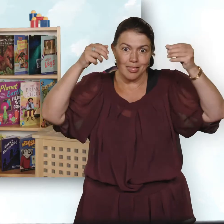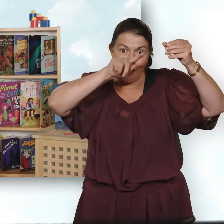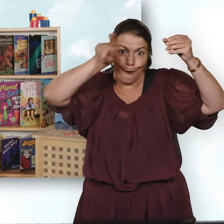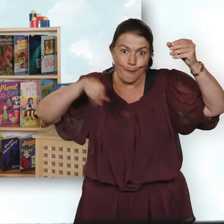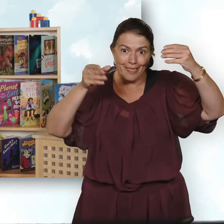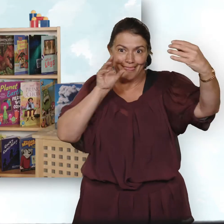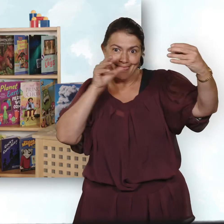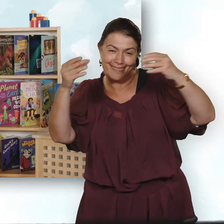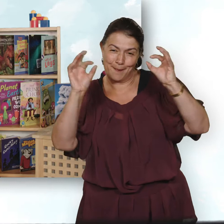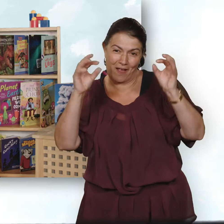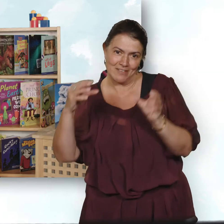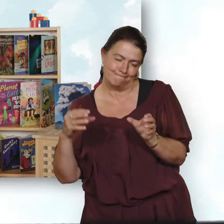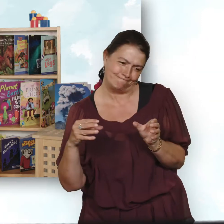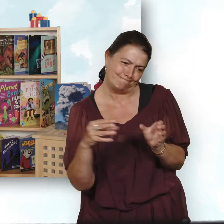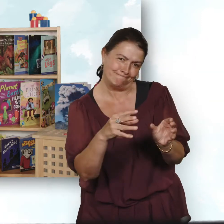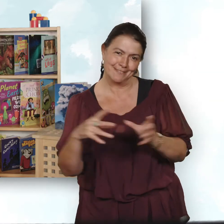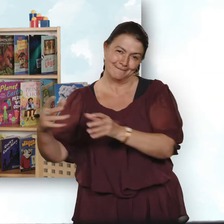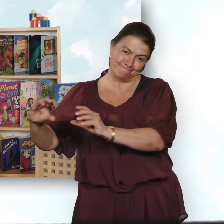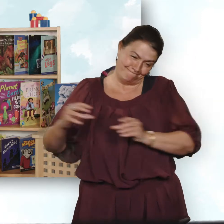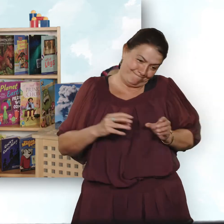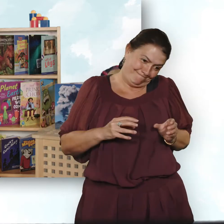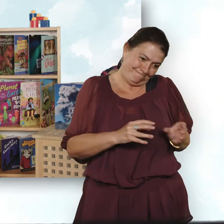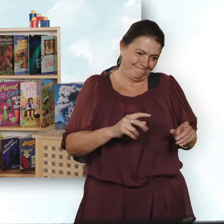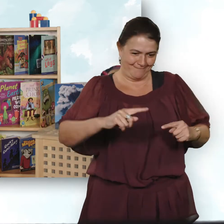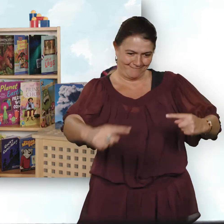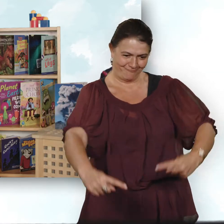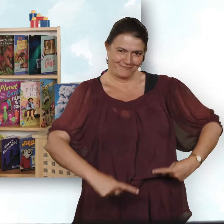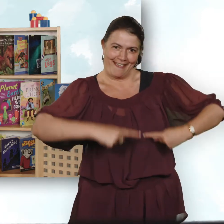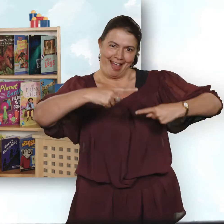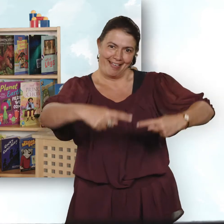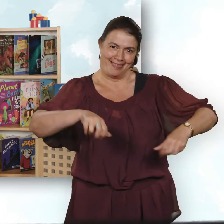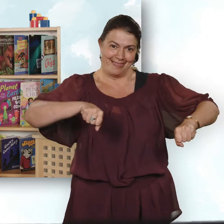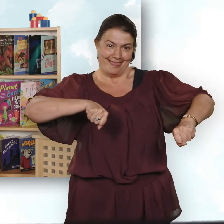When they had finished, Billy went for a bike ride to try out the new tyres.